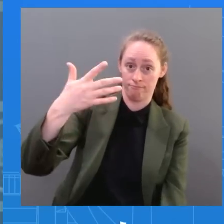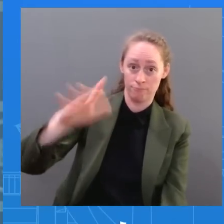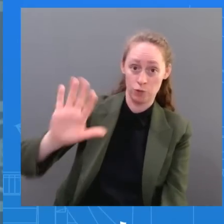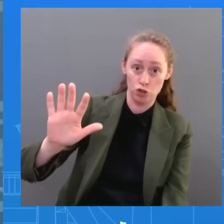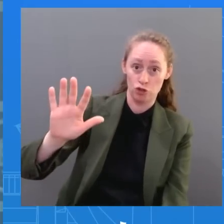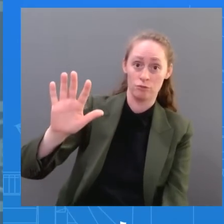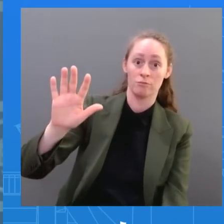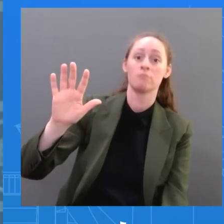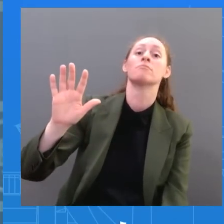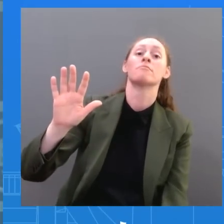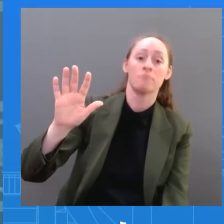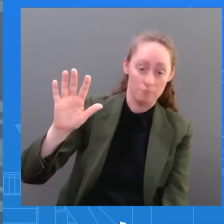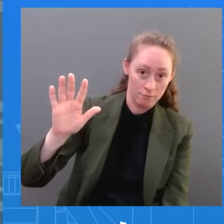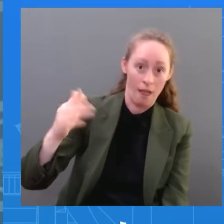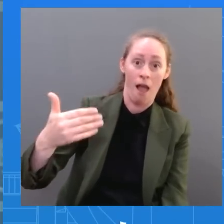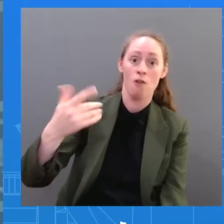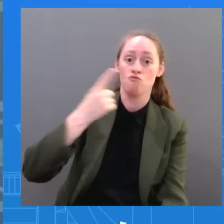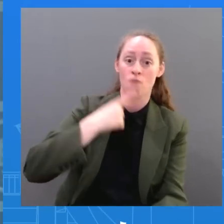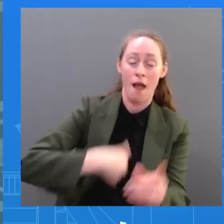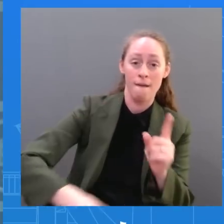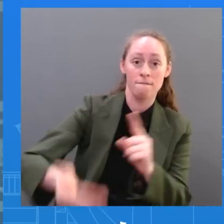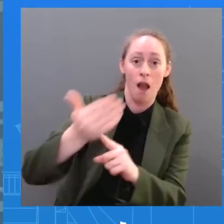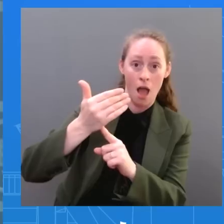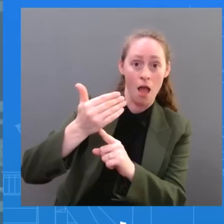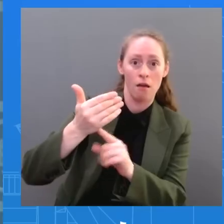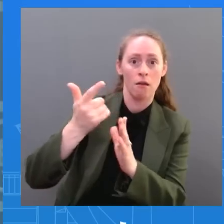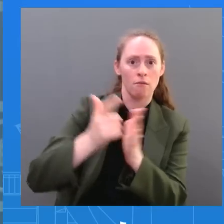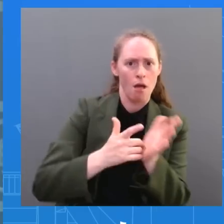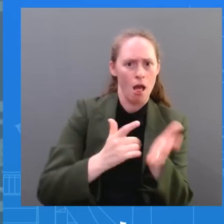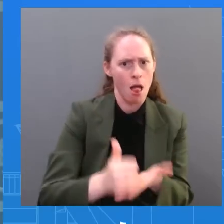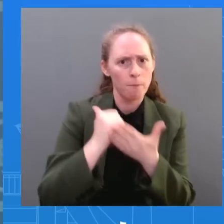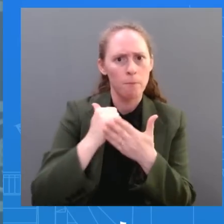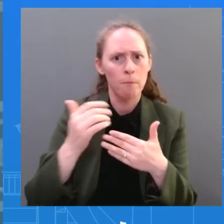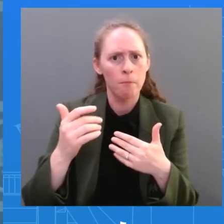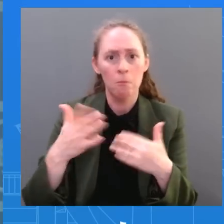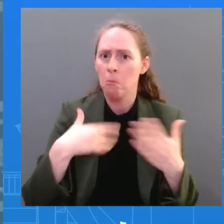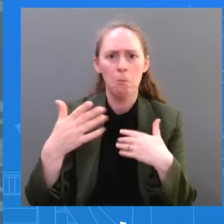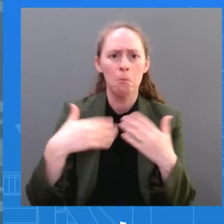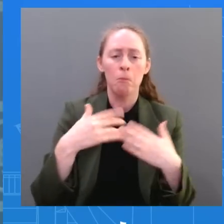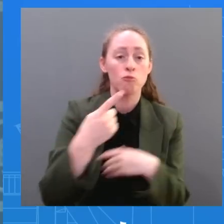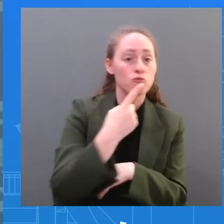And they are also very much in lined of what a majority of Americans support.